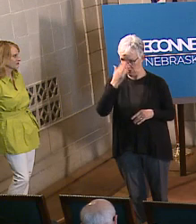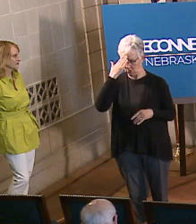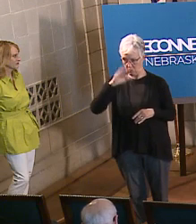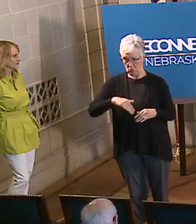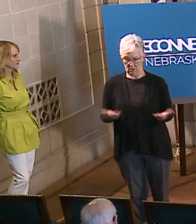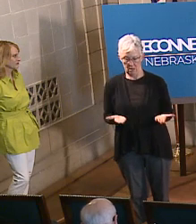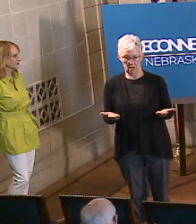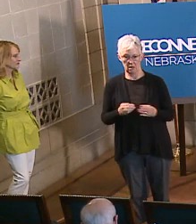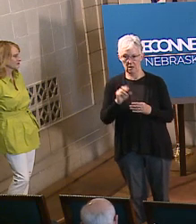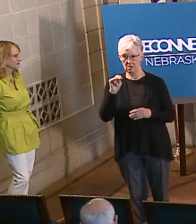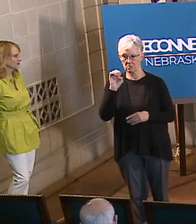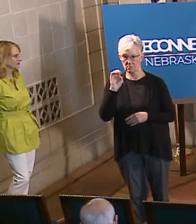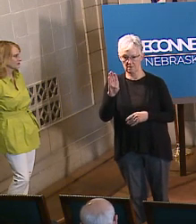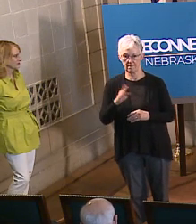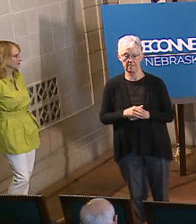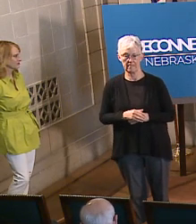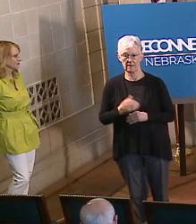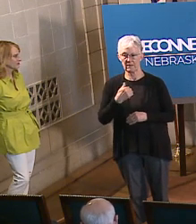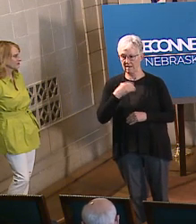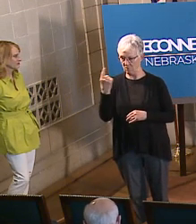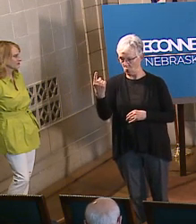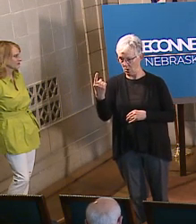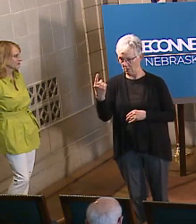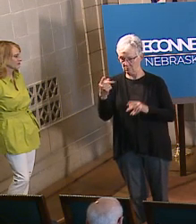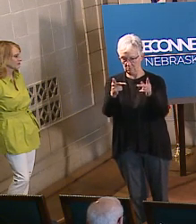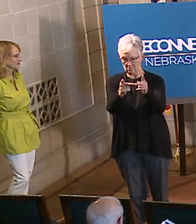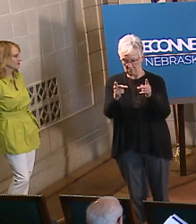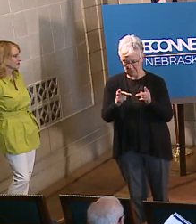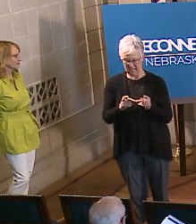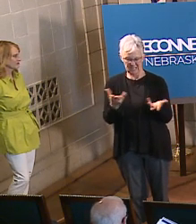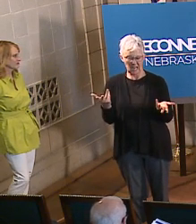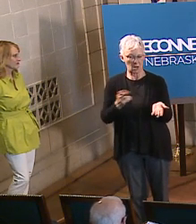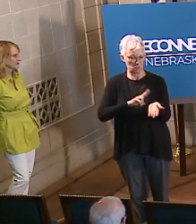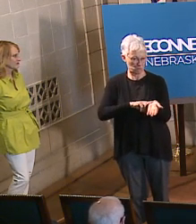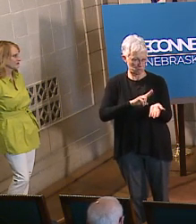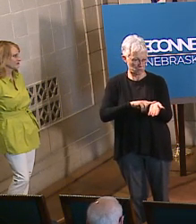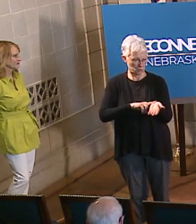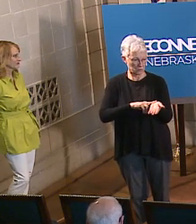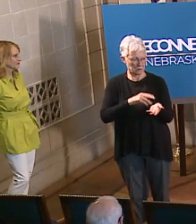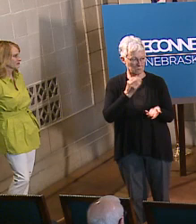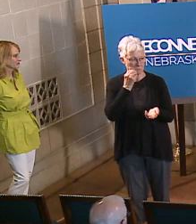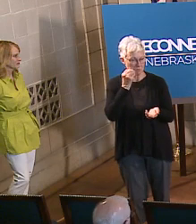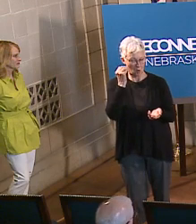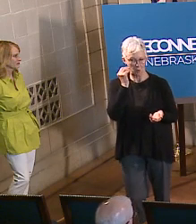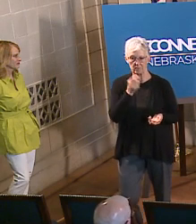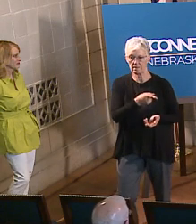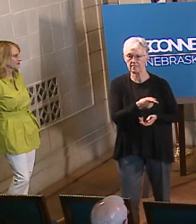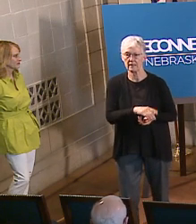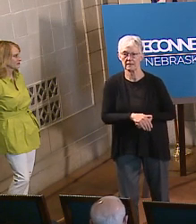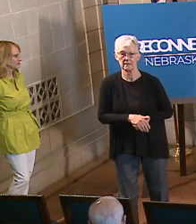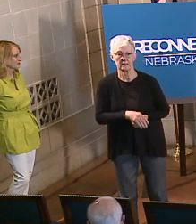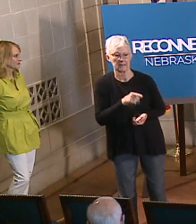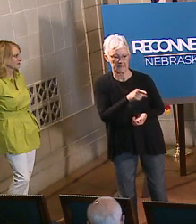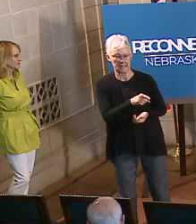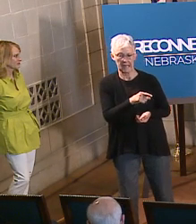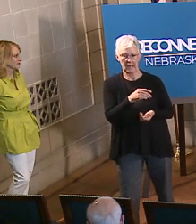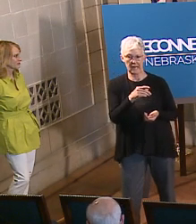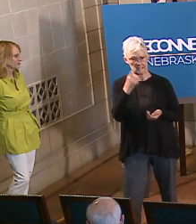WORK. WE KNOW THIS HERE DIRECTLY IN NEBRASKA. I'LL ILLUSTRATE WITH ONE CASE.